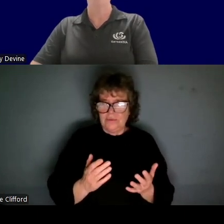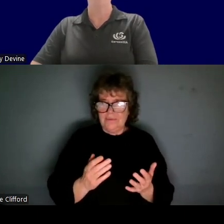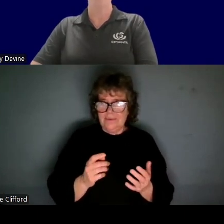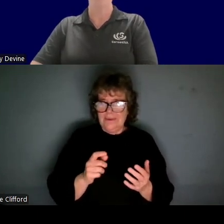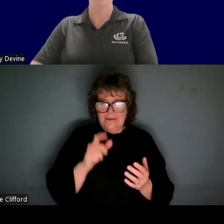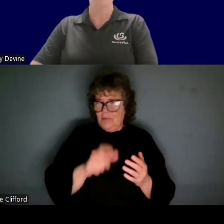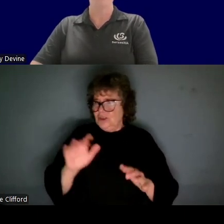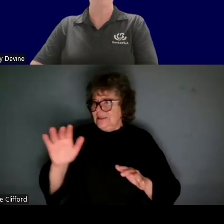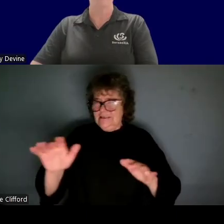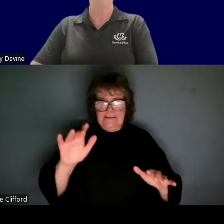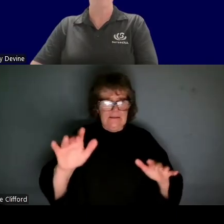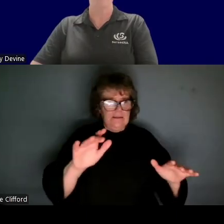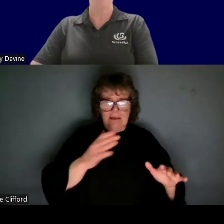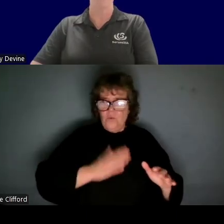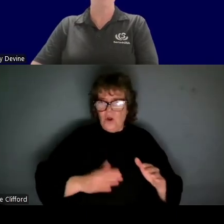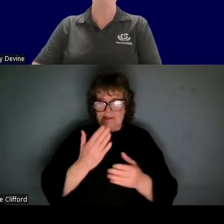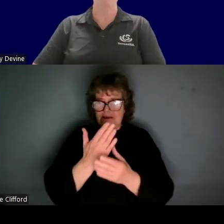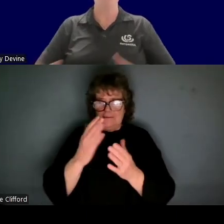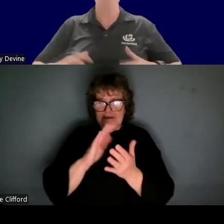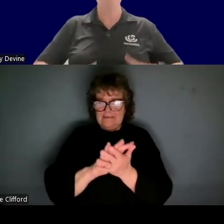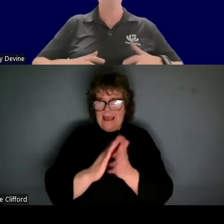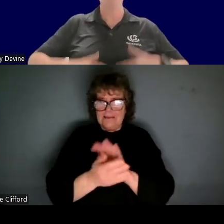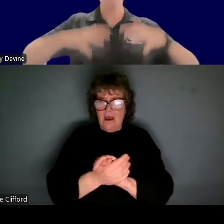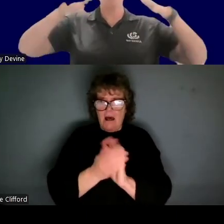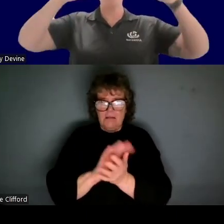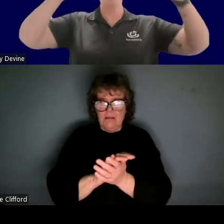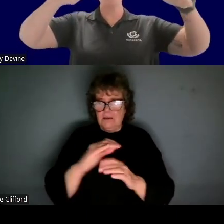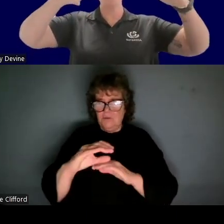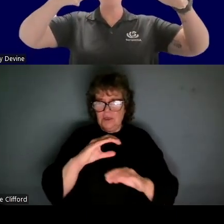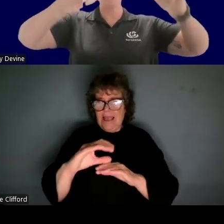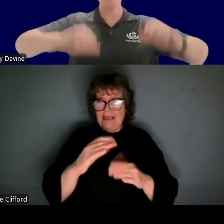tactile communication. What I referred to before with someone who is seeking hand over, hand-under